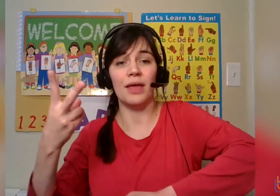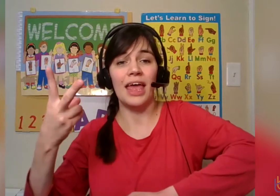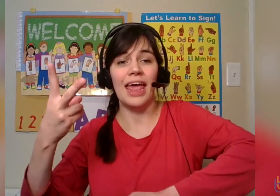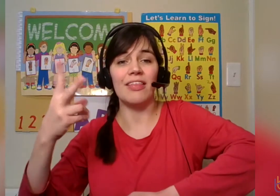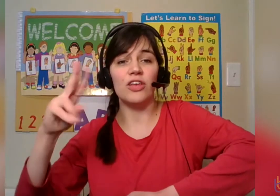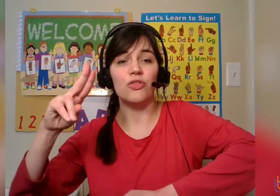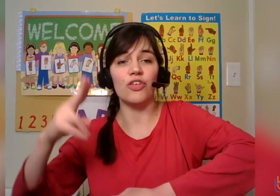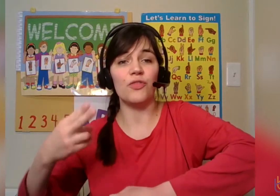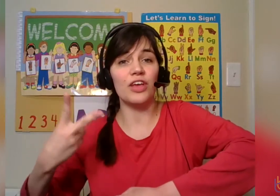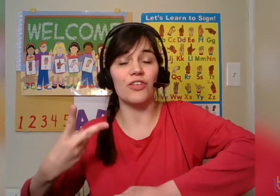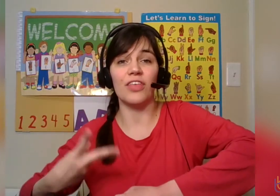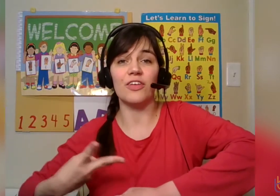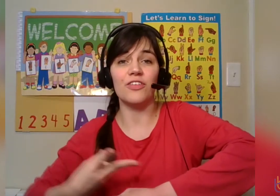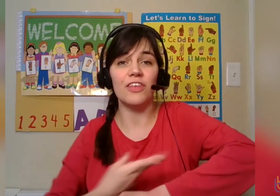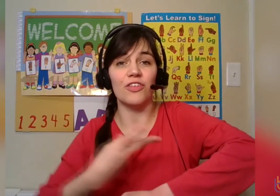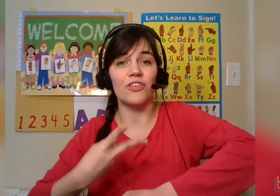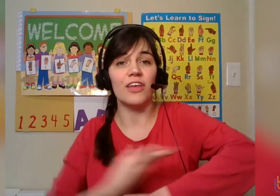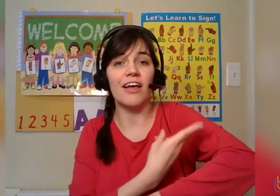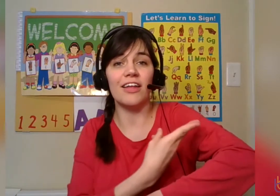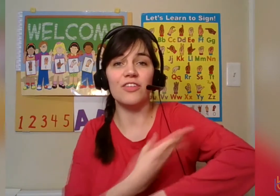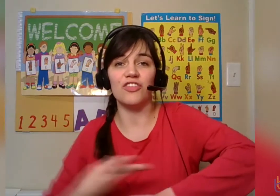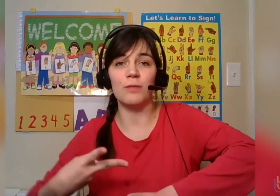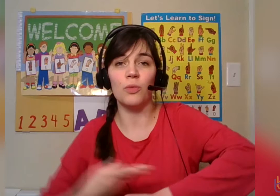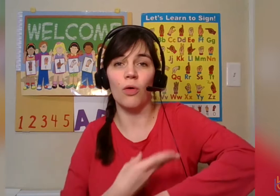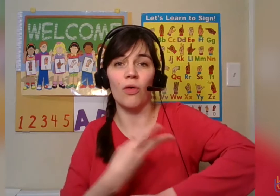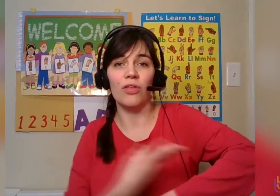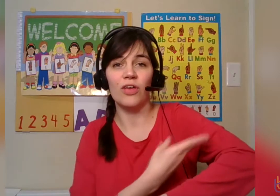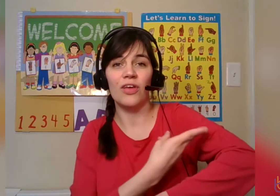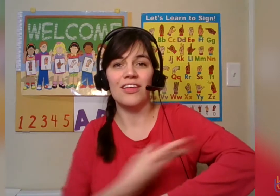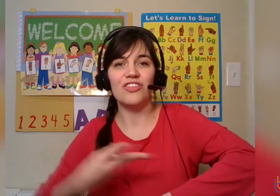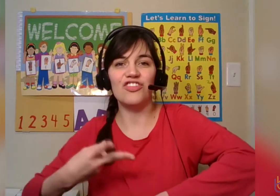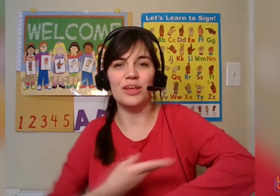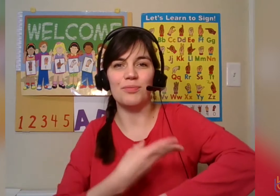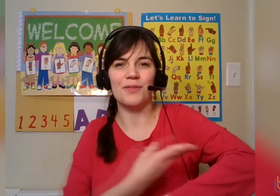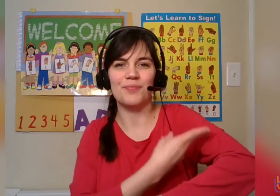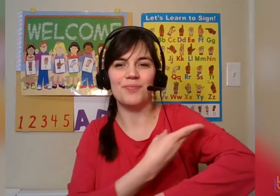and then use your fingers like they're scissors cutting the sheep's wool. Sheep.